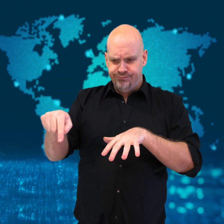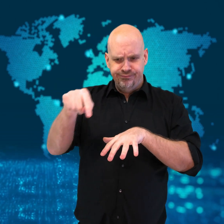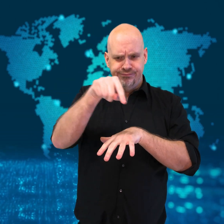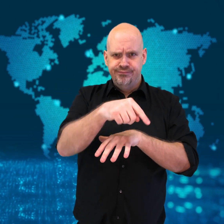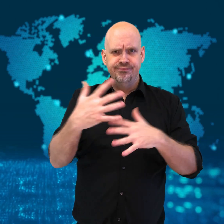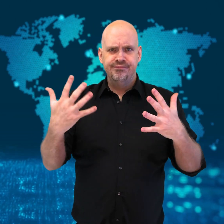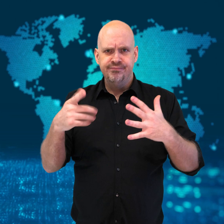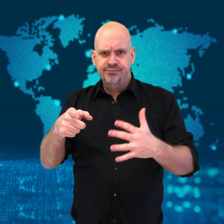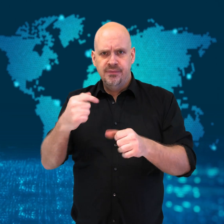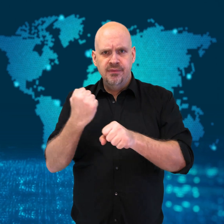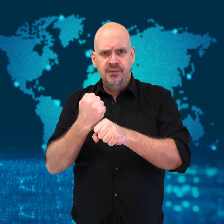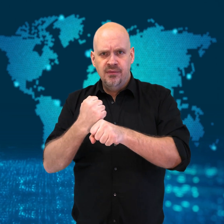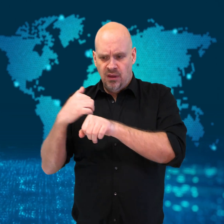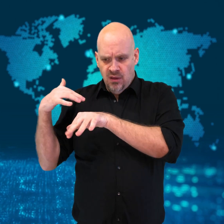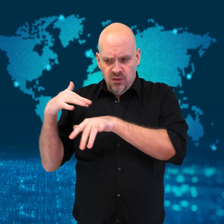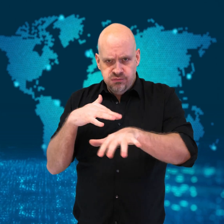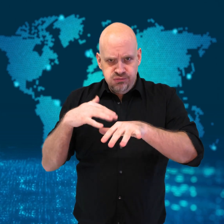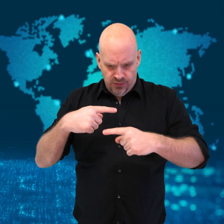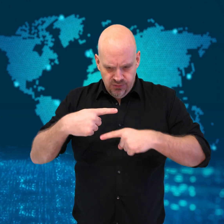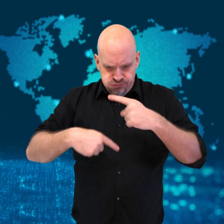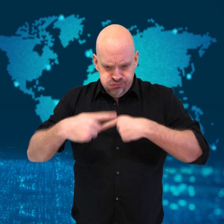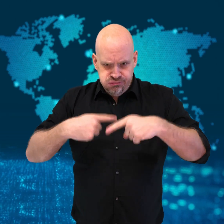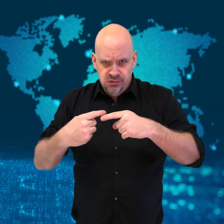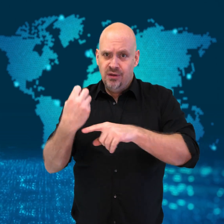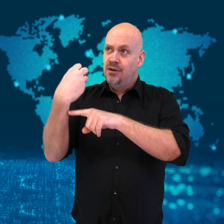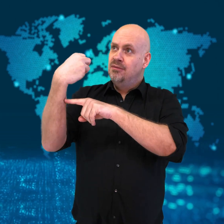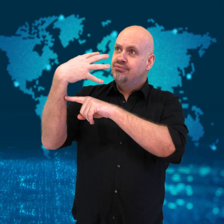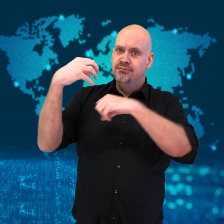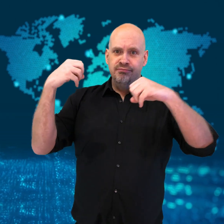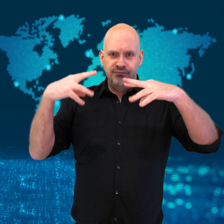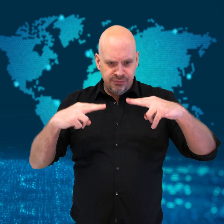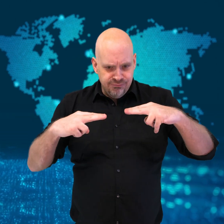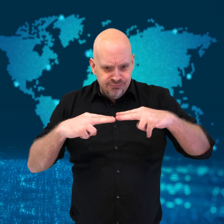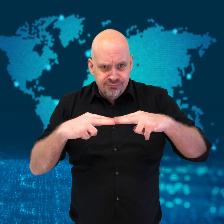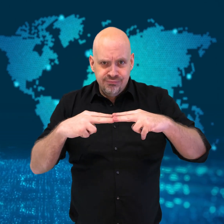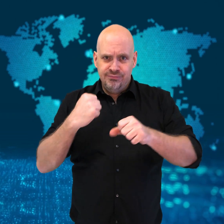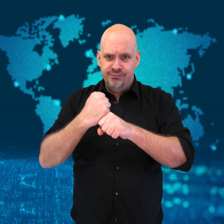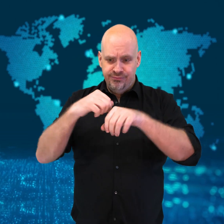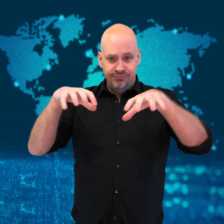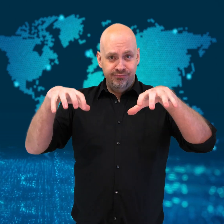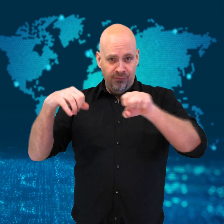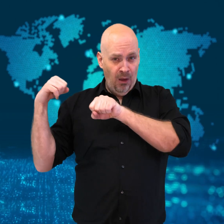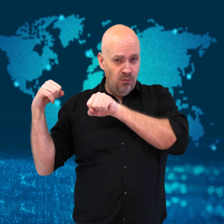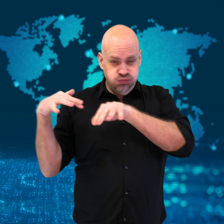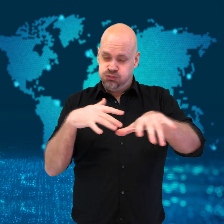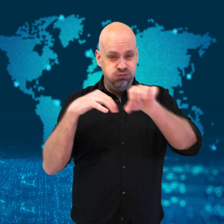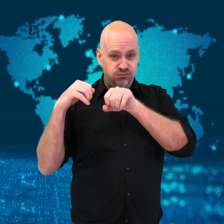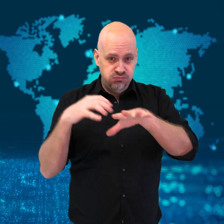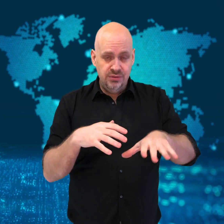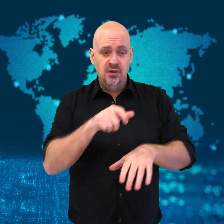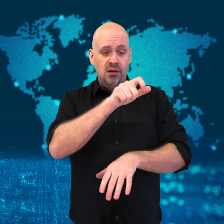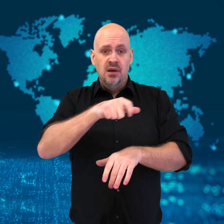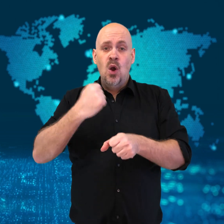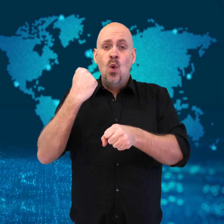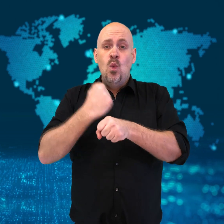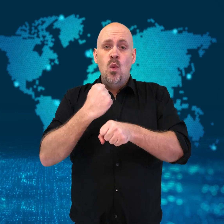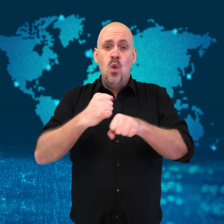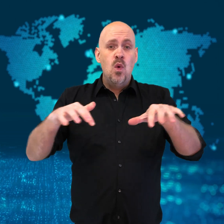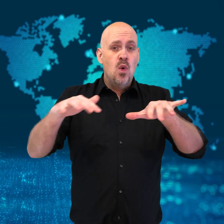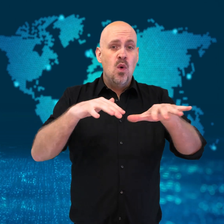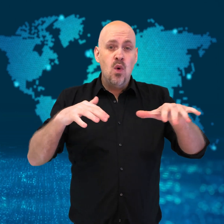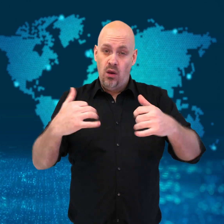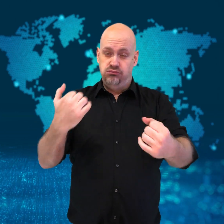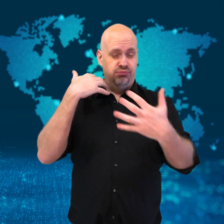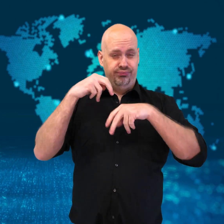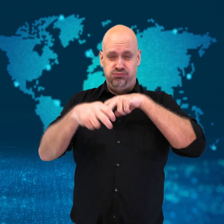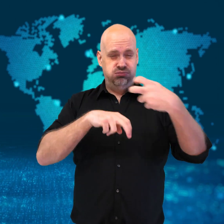Two nearby hydroelectric projects were hit by the avalanche and most